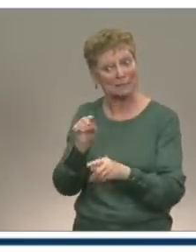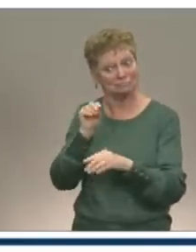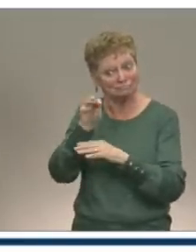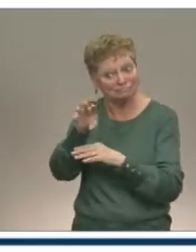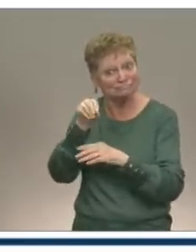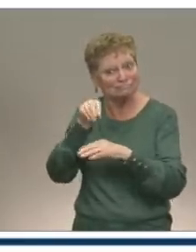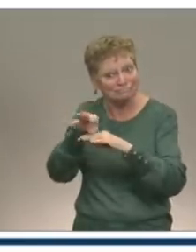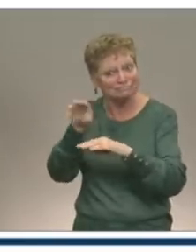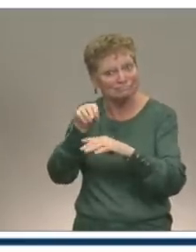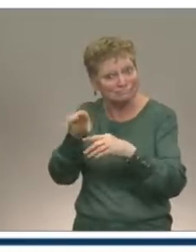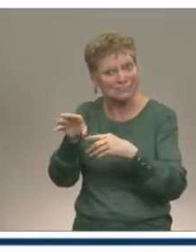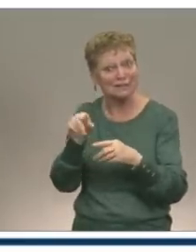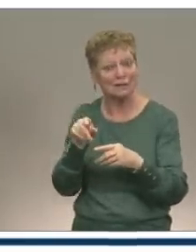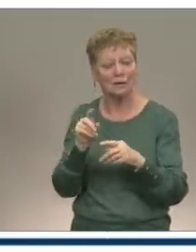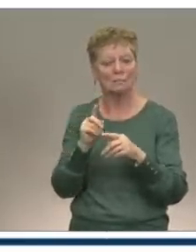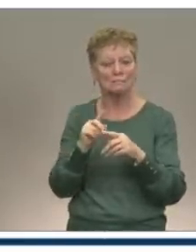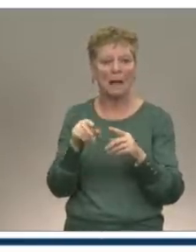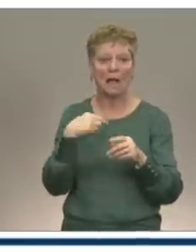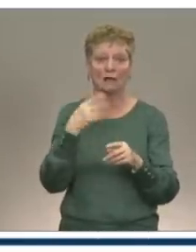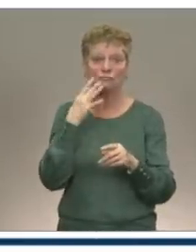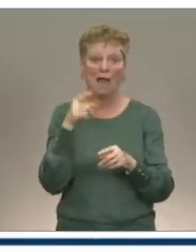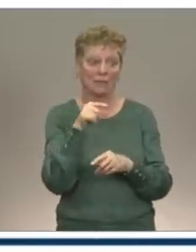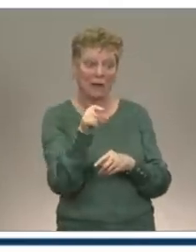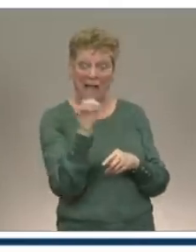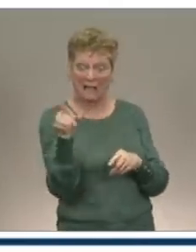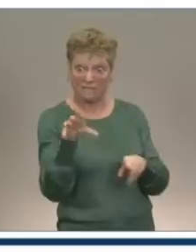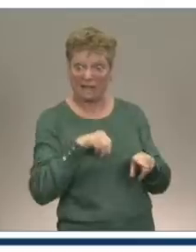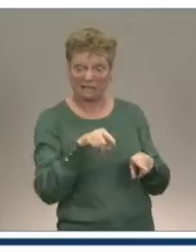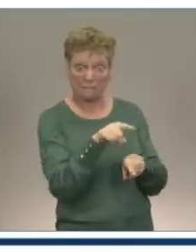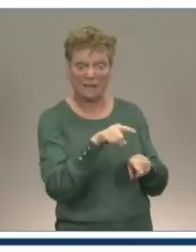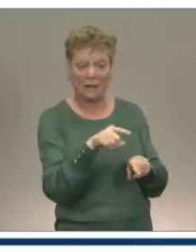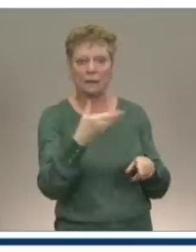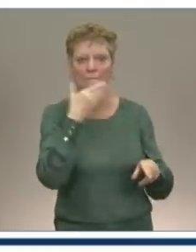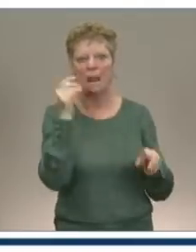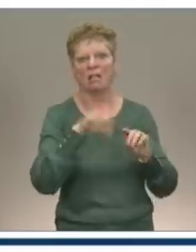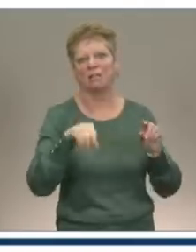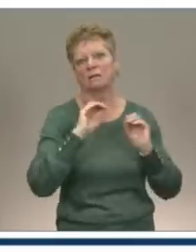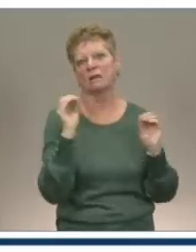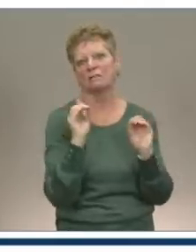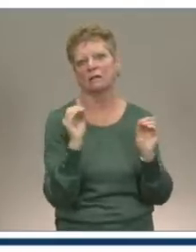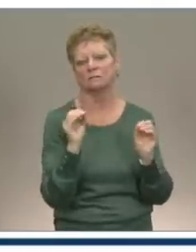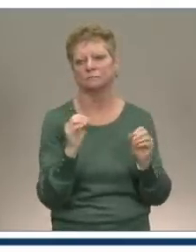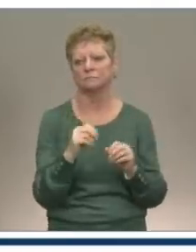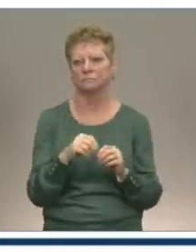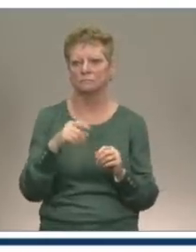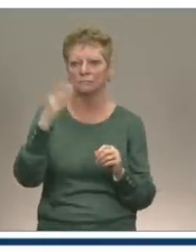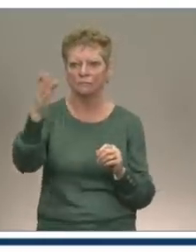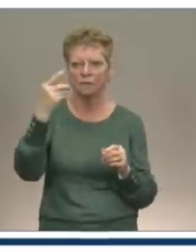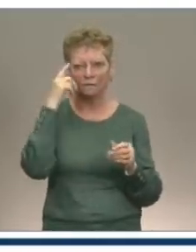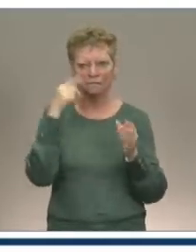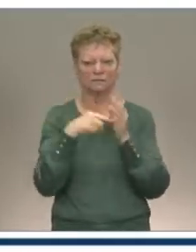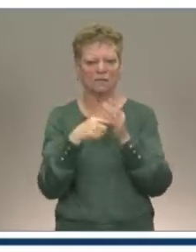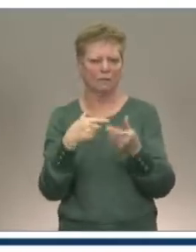got some vaccine than none at all many of us like myself we've got an estrogenic and advisor you